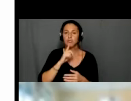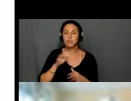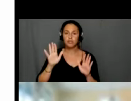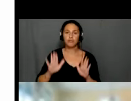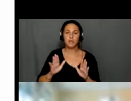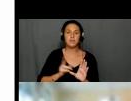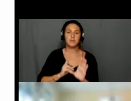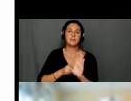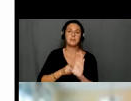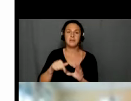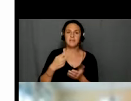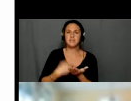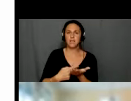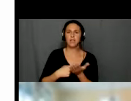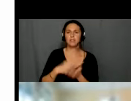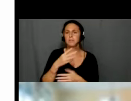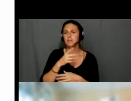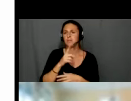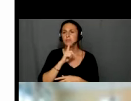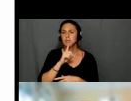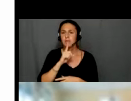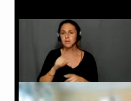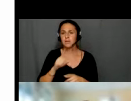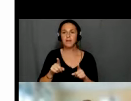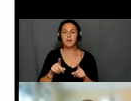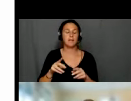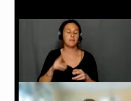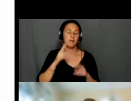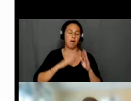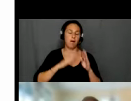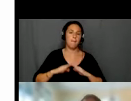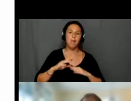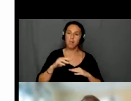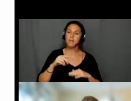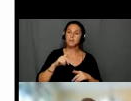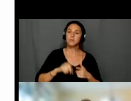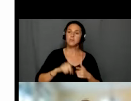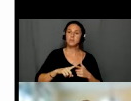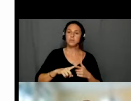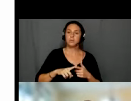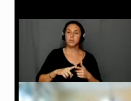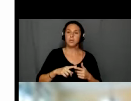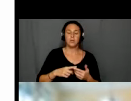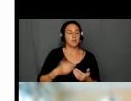And really, you know, very humbling and powerful to follow The prior presentations.